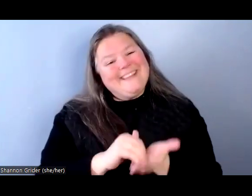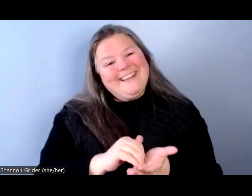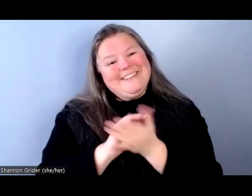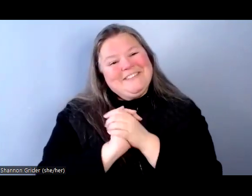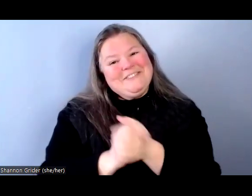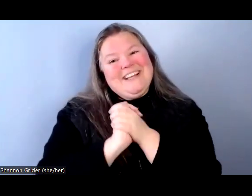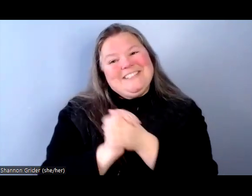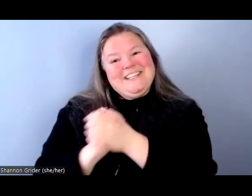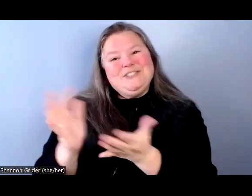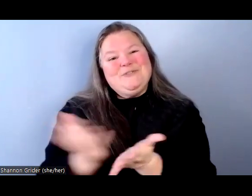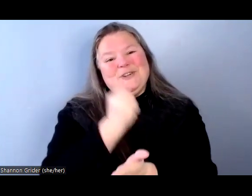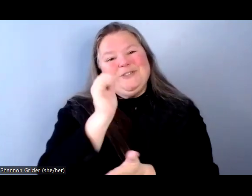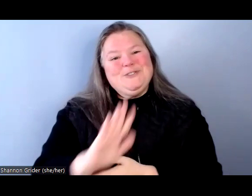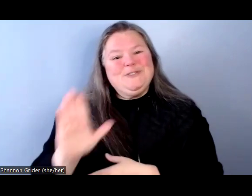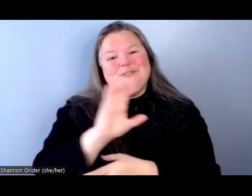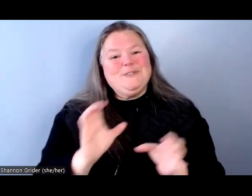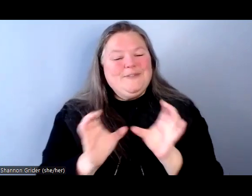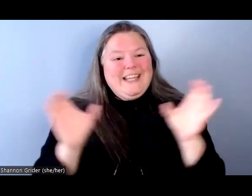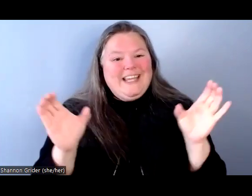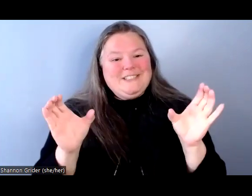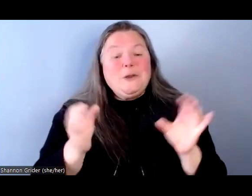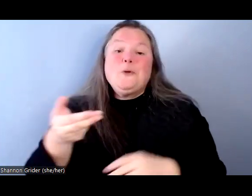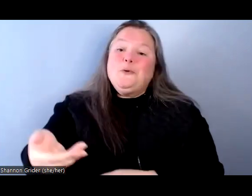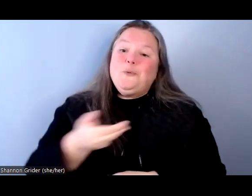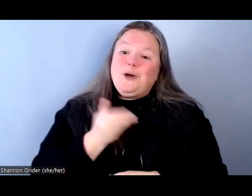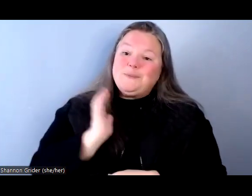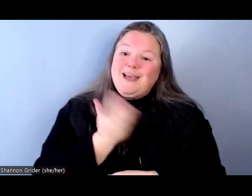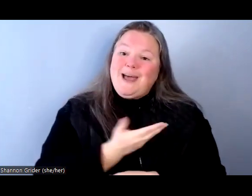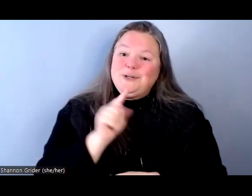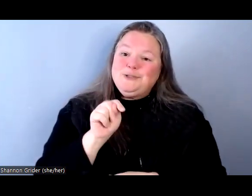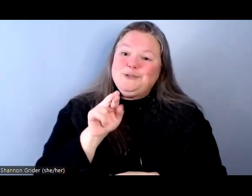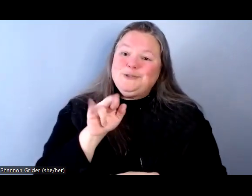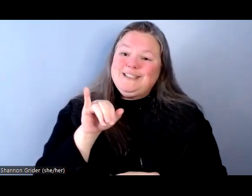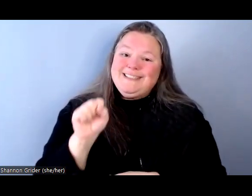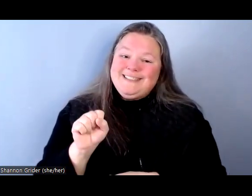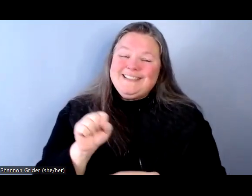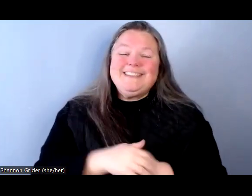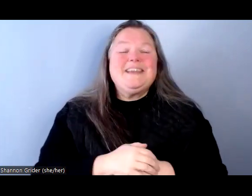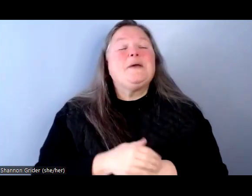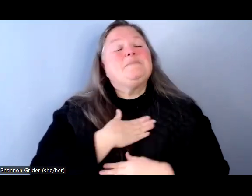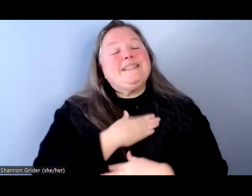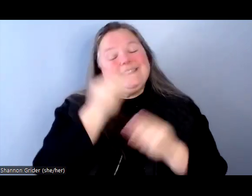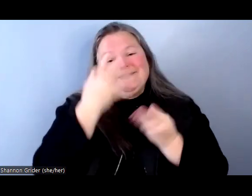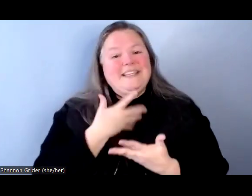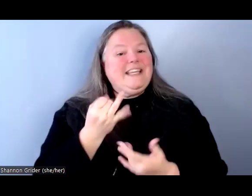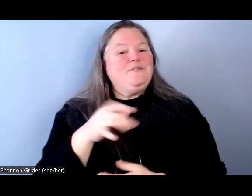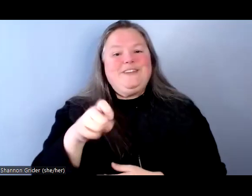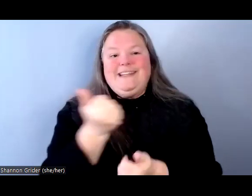Again, congratulations on your certification, welcome to our system and please let us know if you need